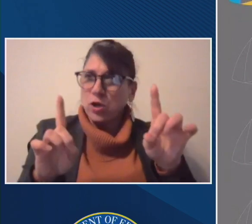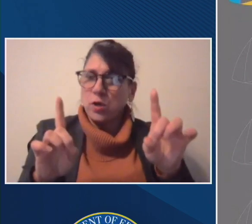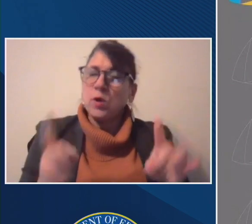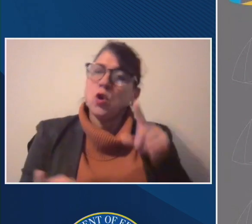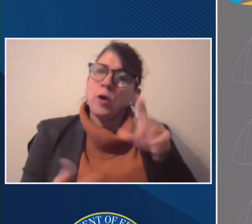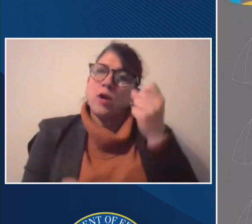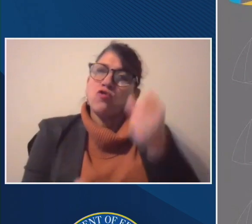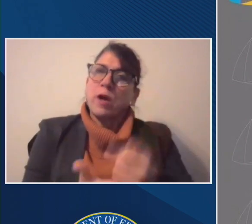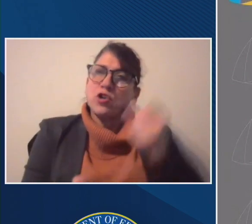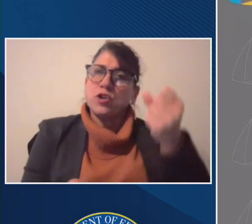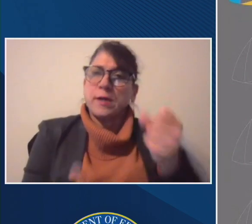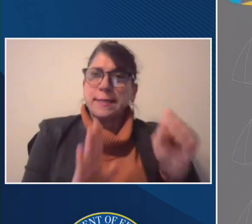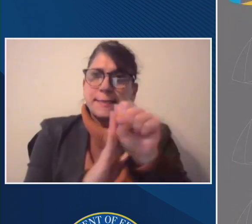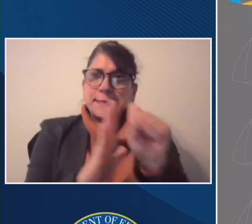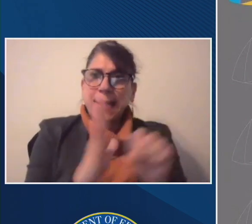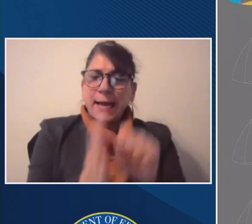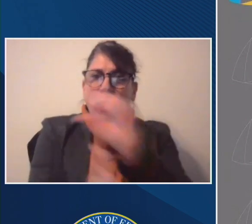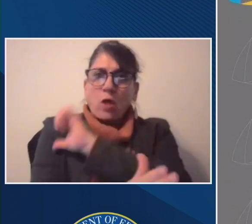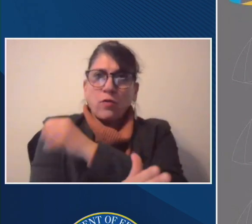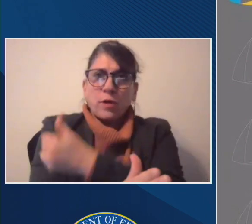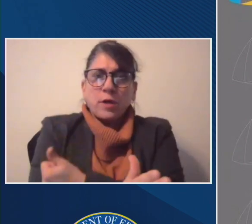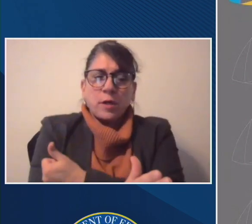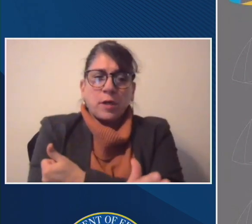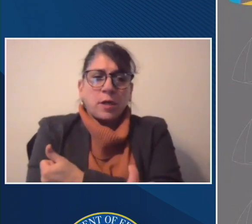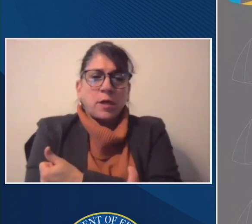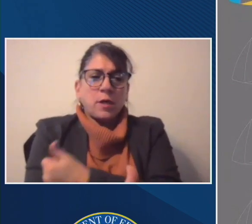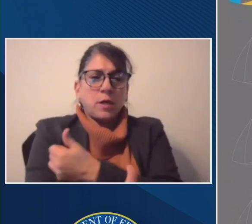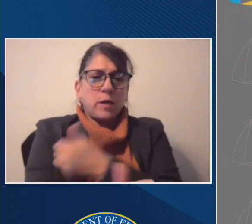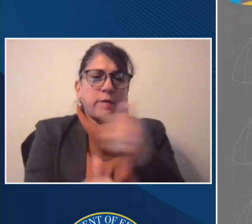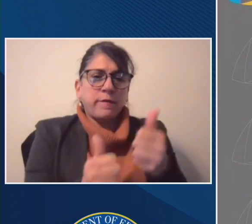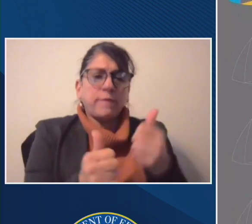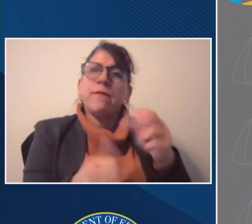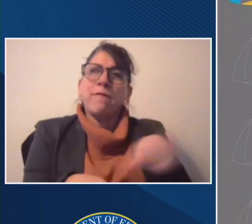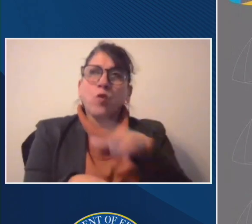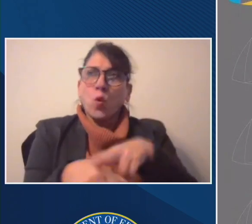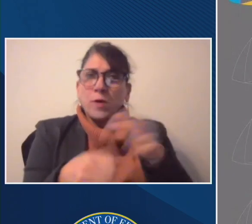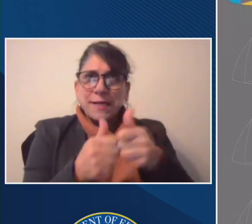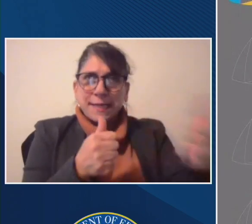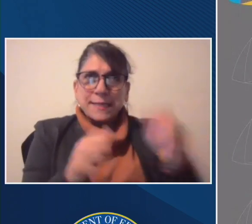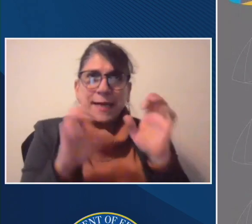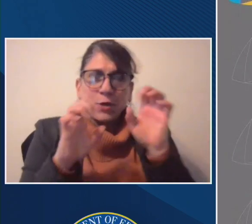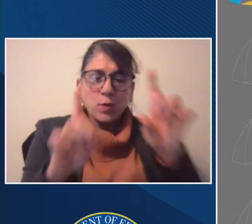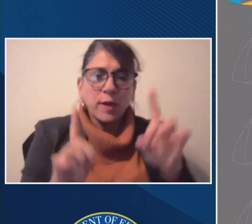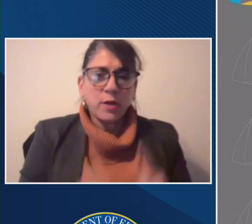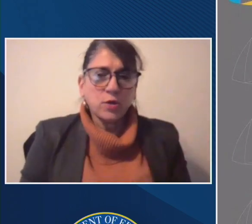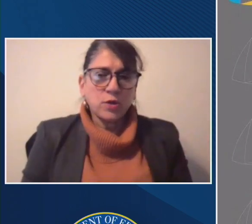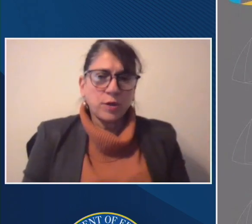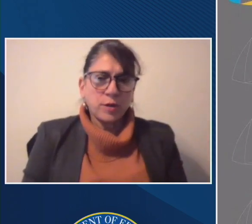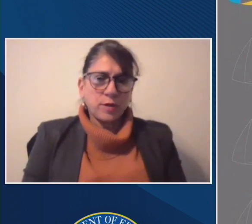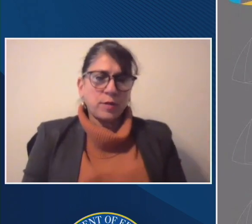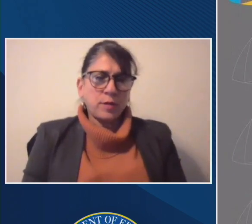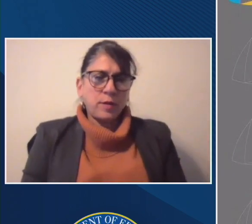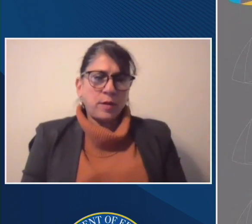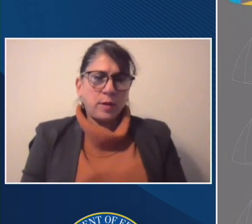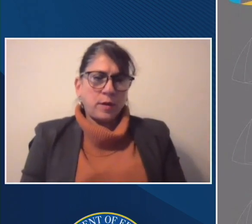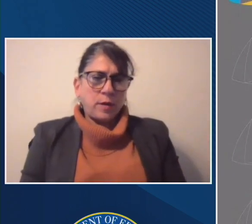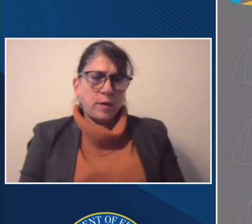authorization, of course, distance Ed, return of Title IV funds and cash management. I think greater expertise on